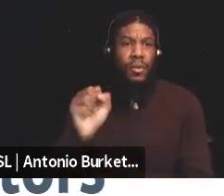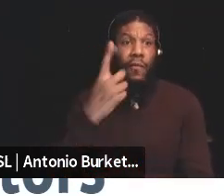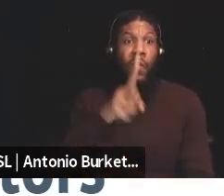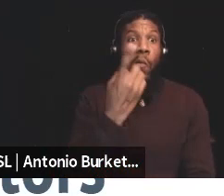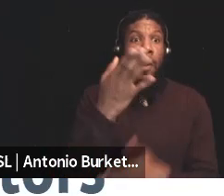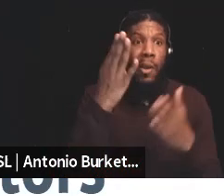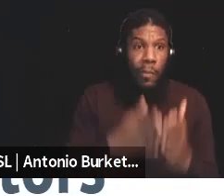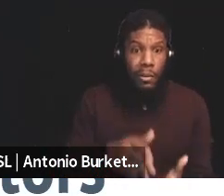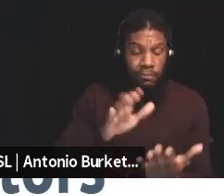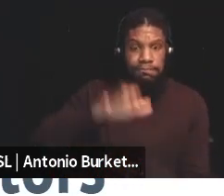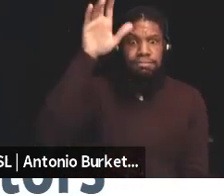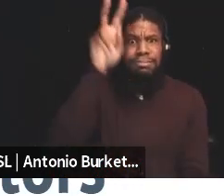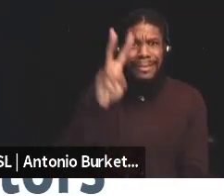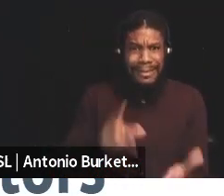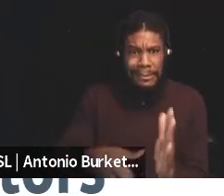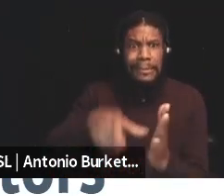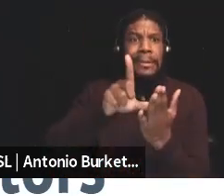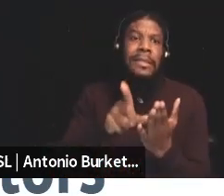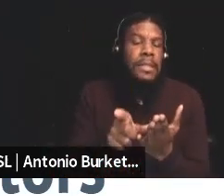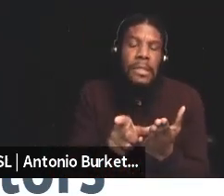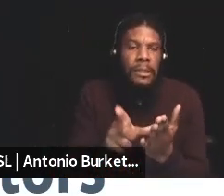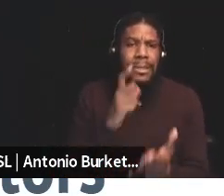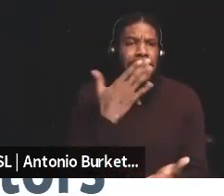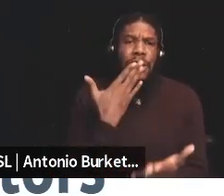it's just really not feasible so we rely on them a lot to do that.